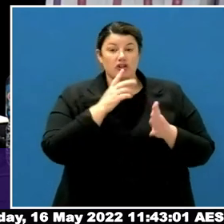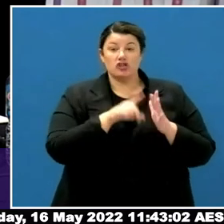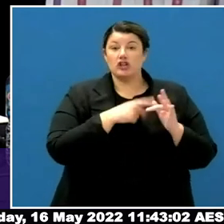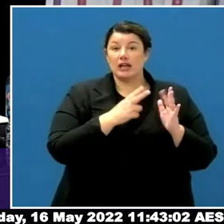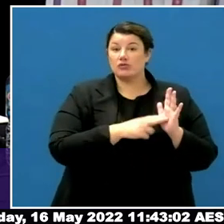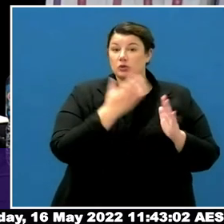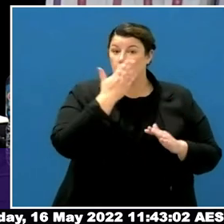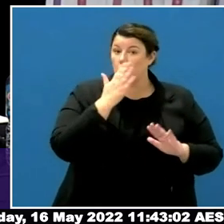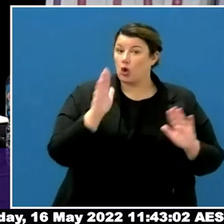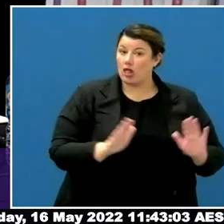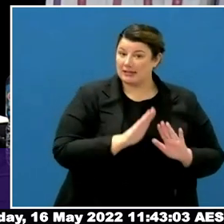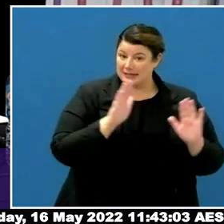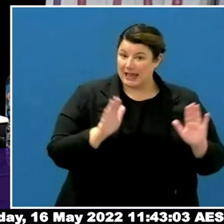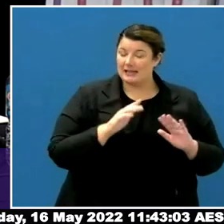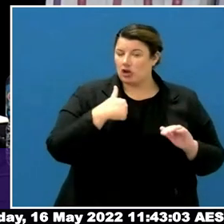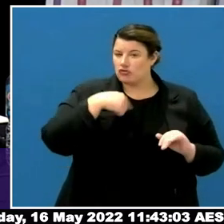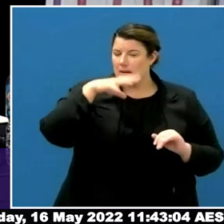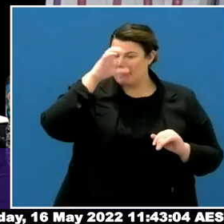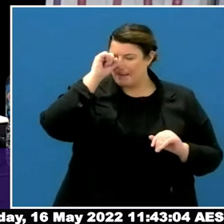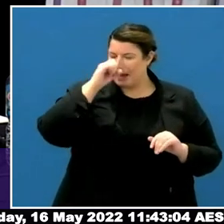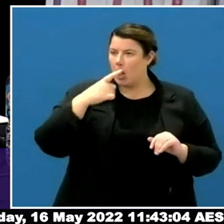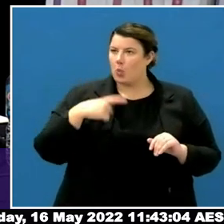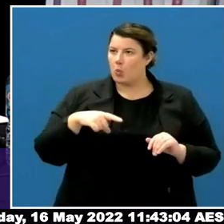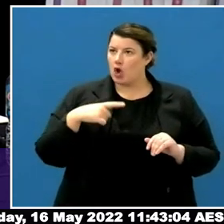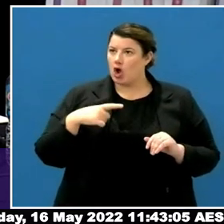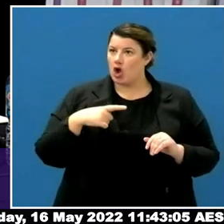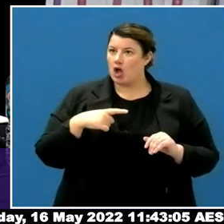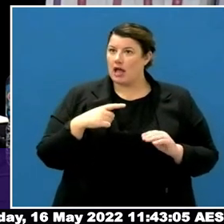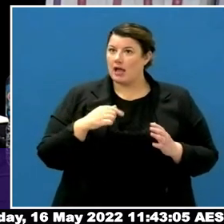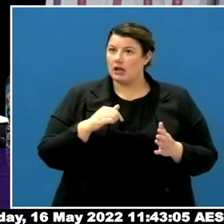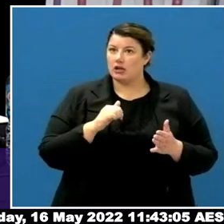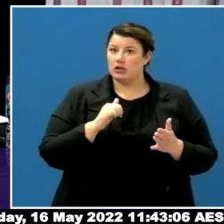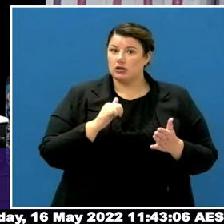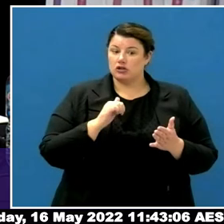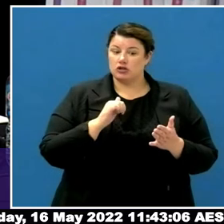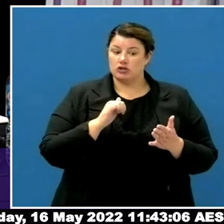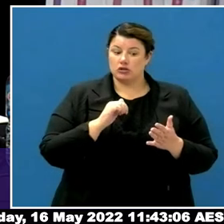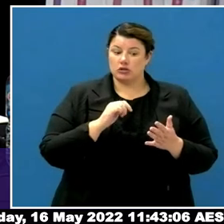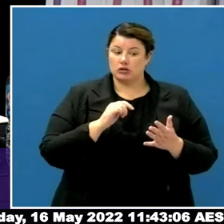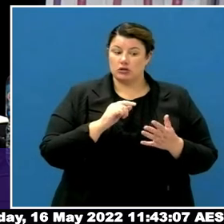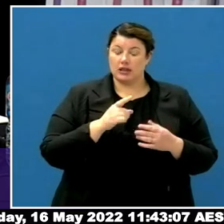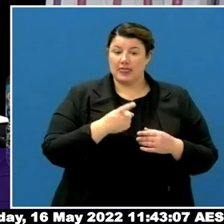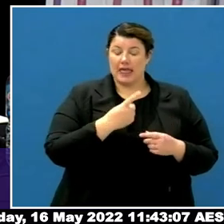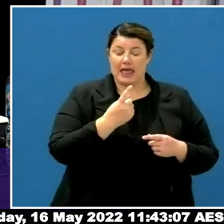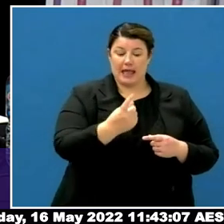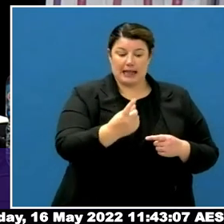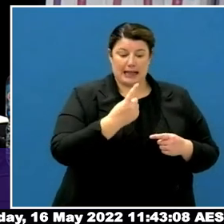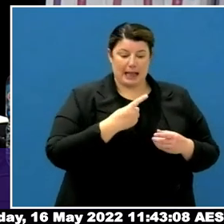I know that for sure because the document was handed - hand-delivered to my home on New